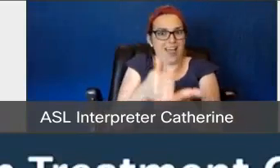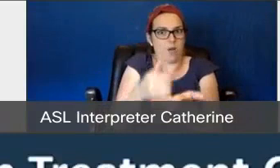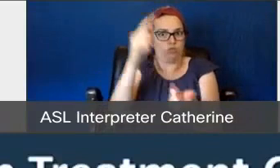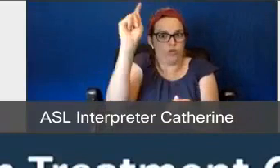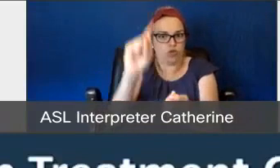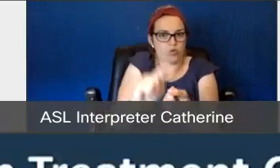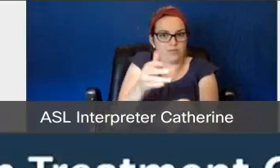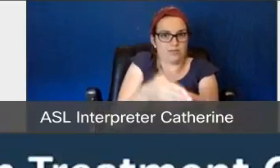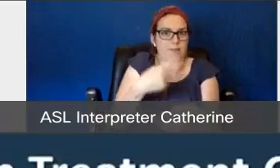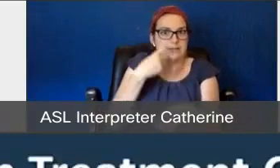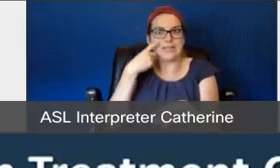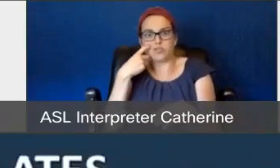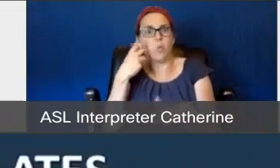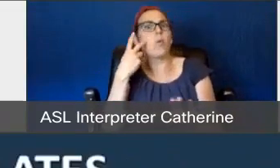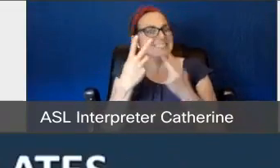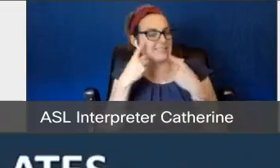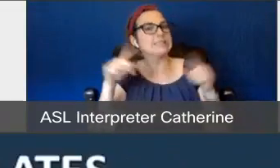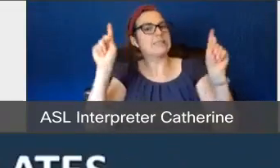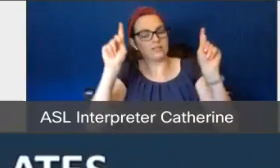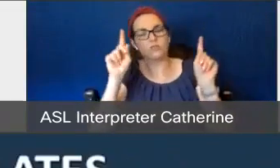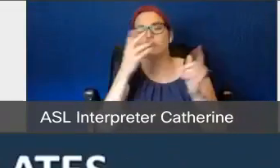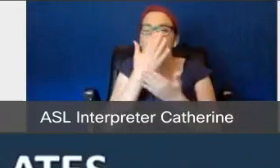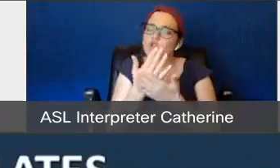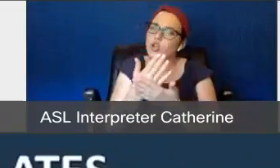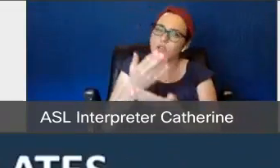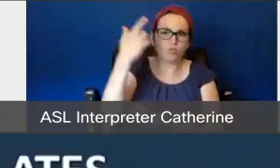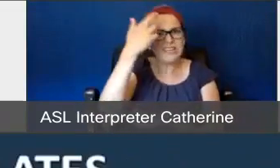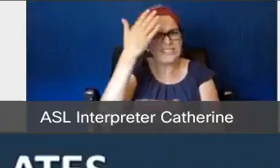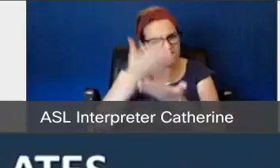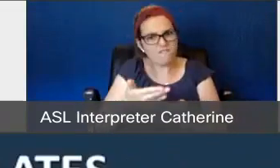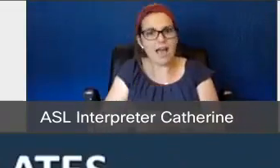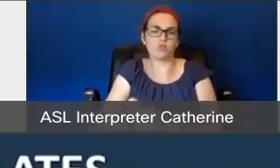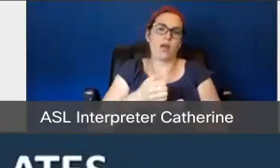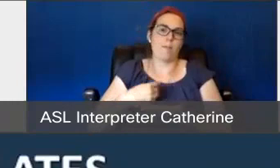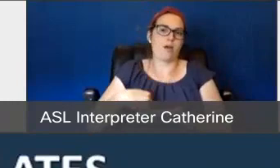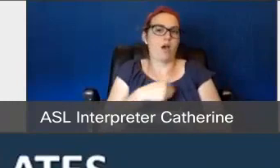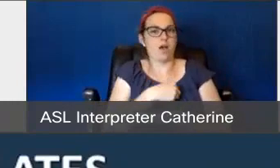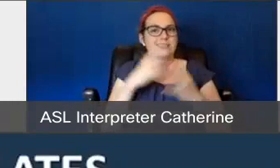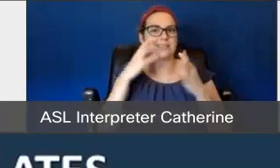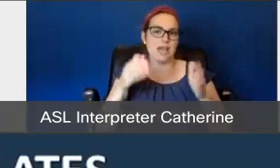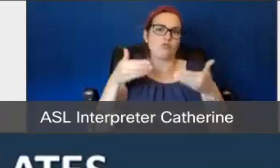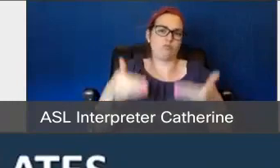to be doing this. The toolkit has essentially resources,